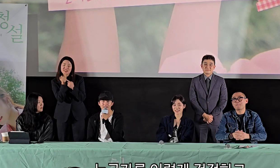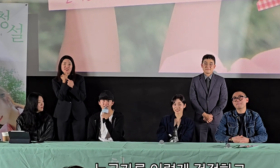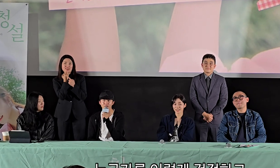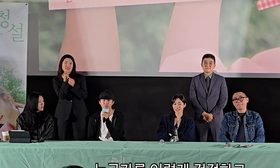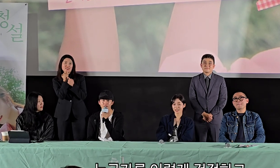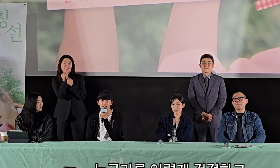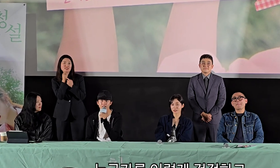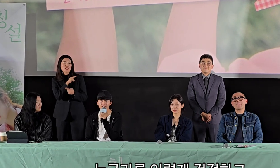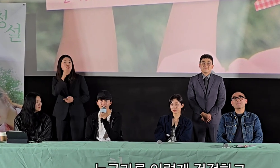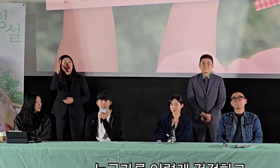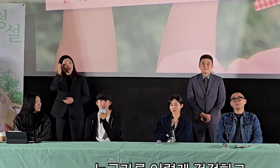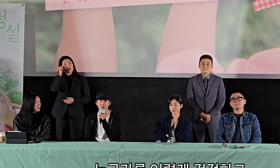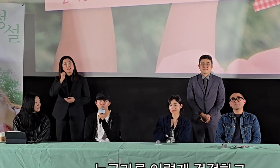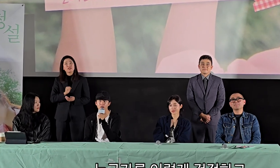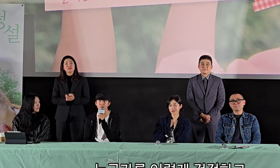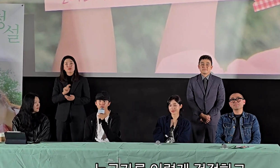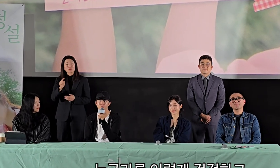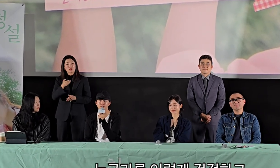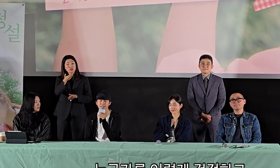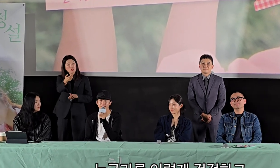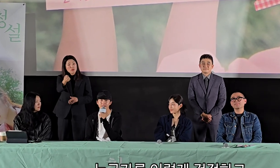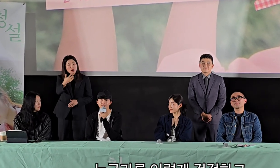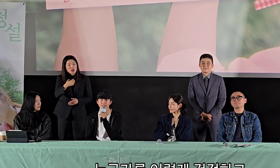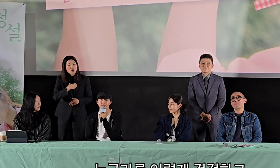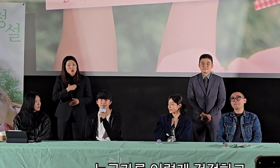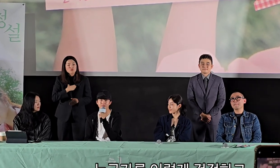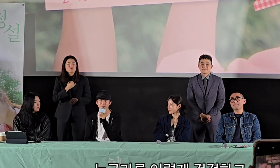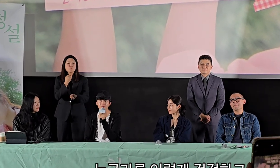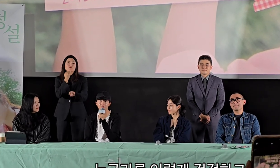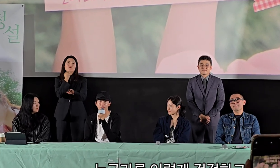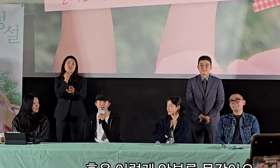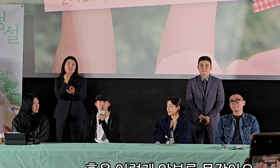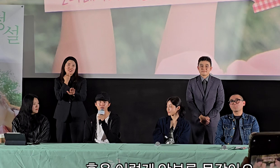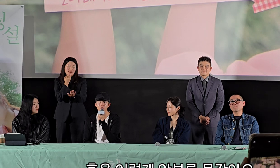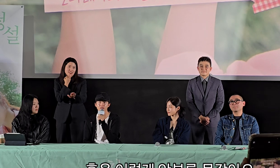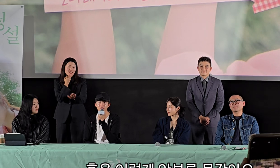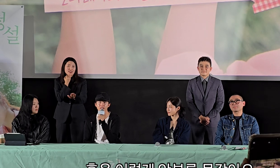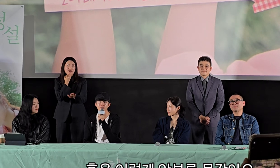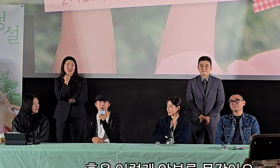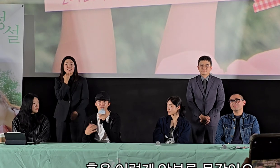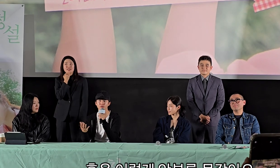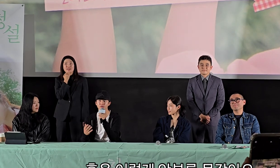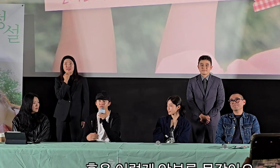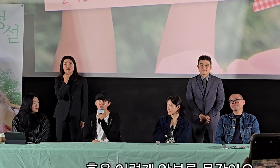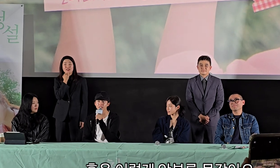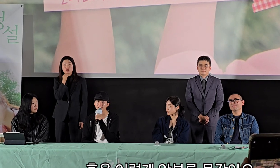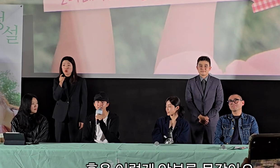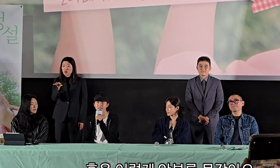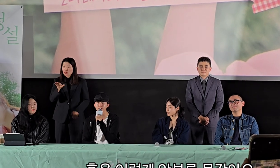about someone or asking how they're doing.